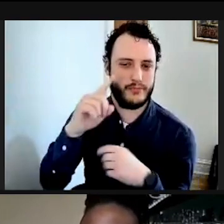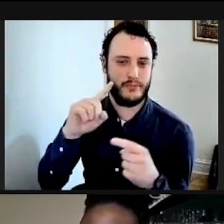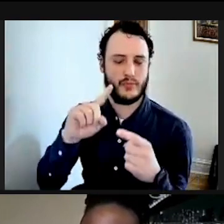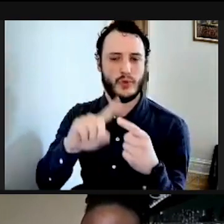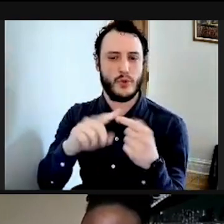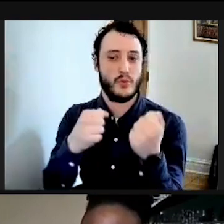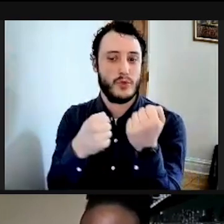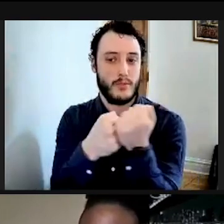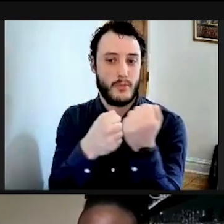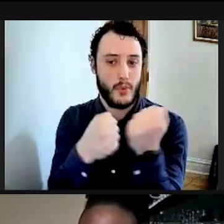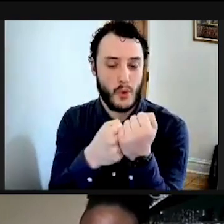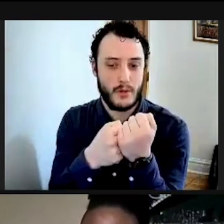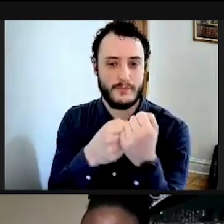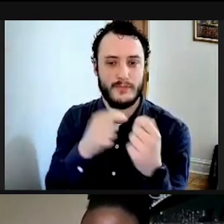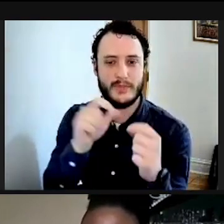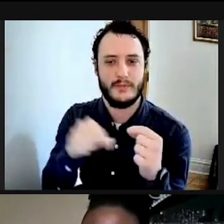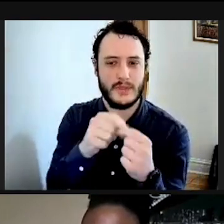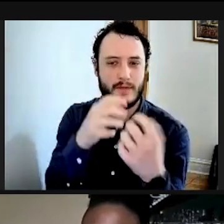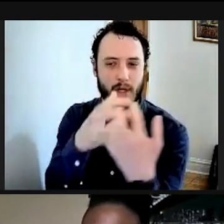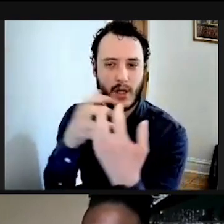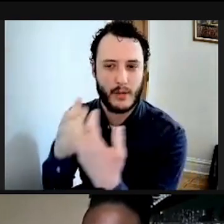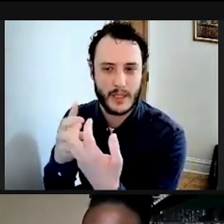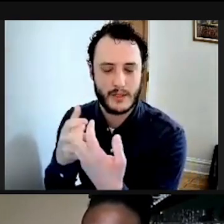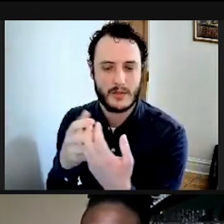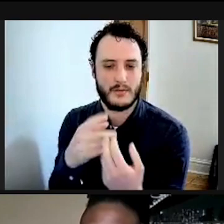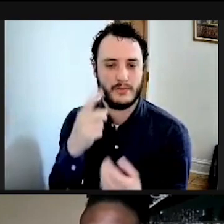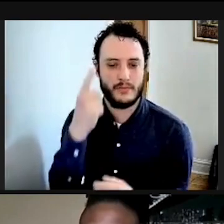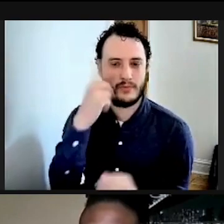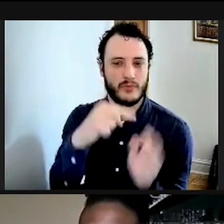it ensures that there is a consistent funding